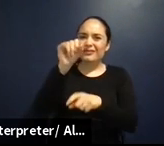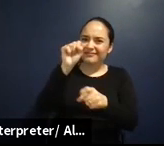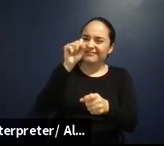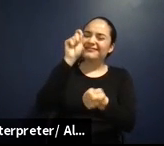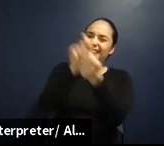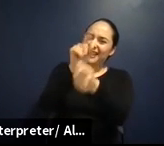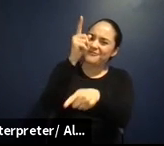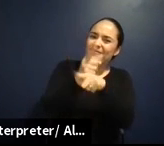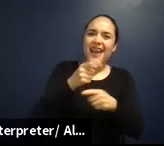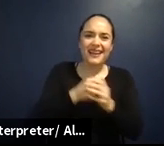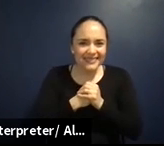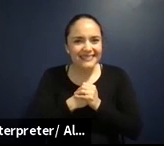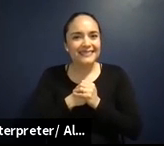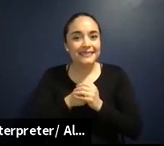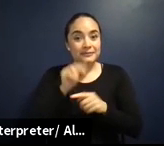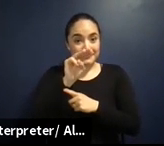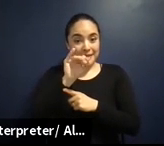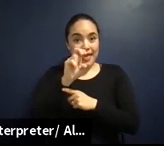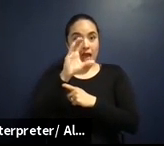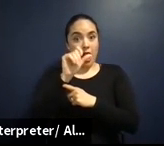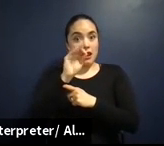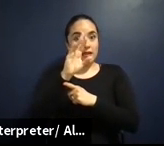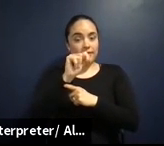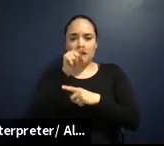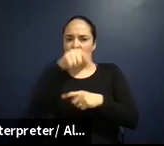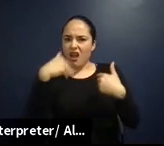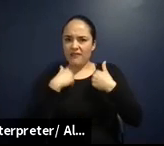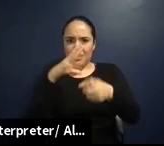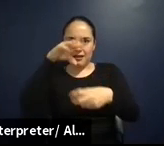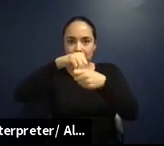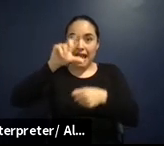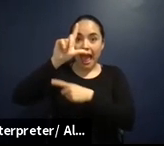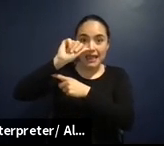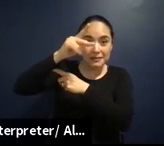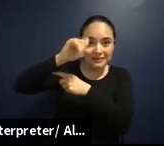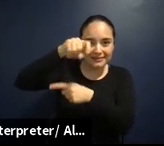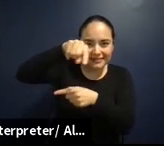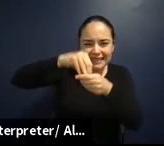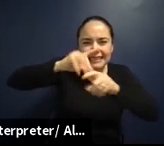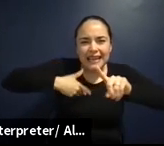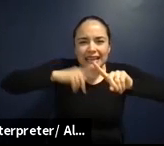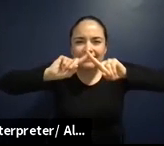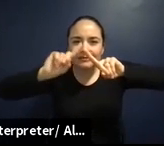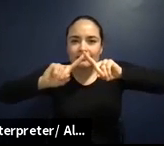that are made up of lapis. So that's really interesting, and I'm really glad that you're able